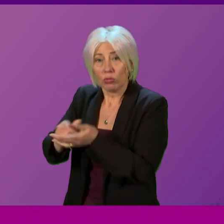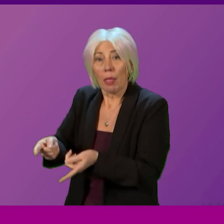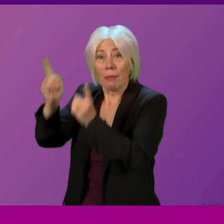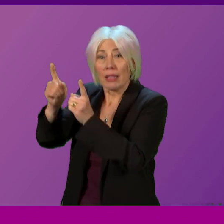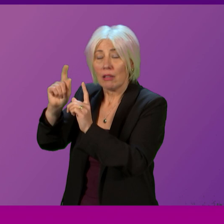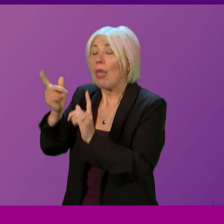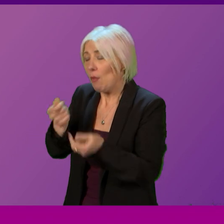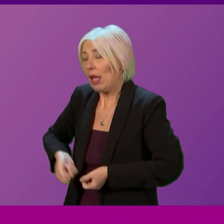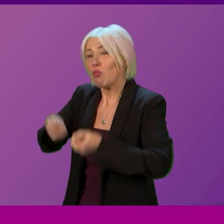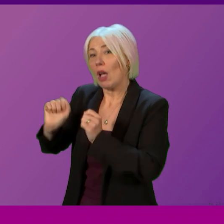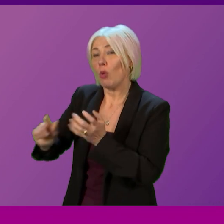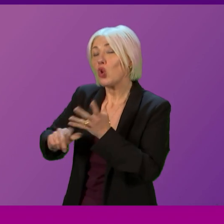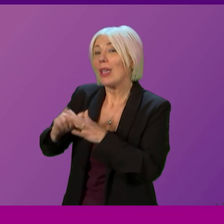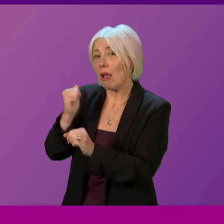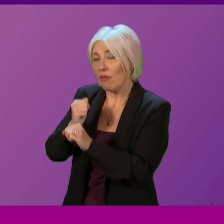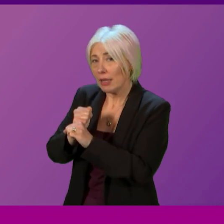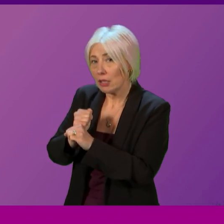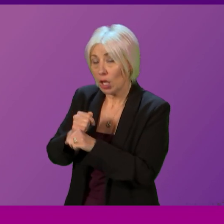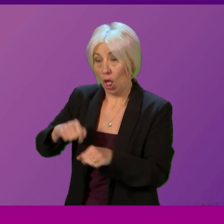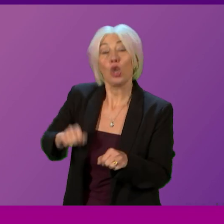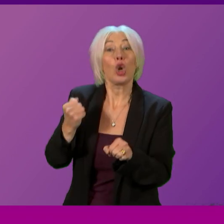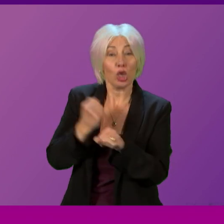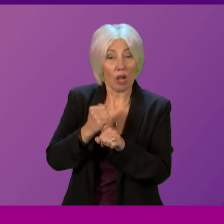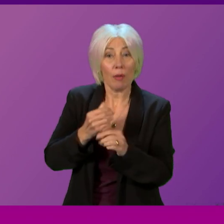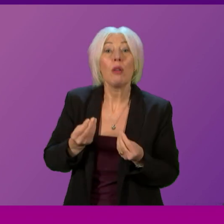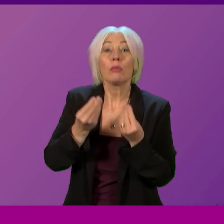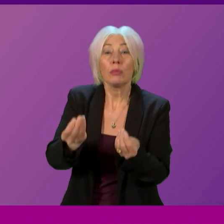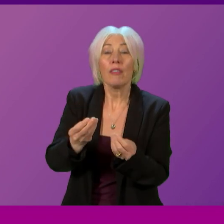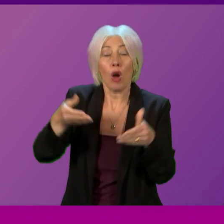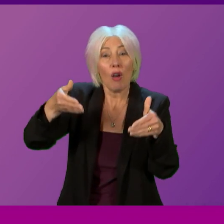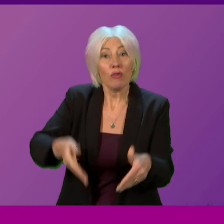The Scottish Government also provides support for funeral costs through the funeral support